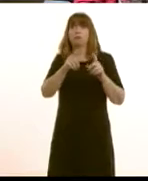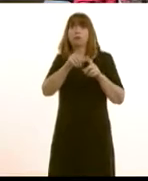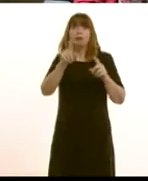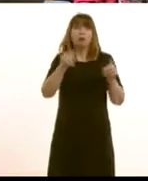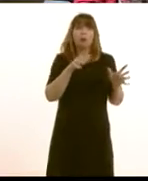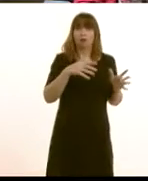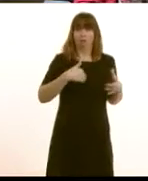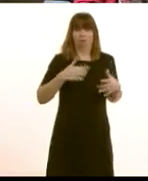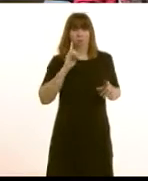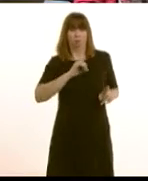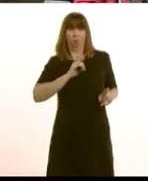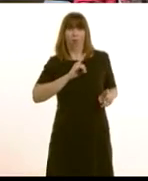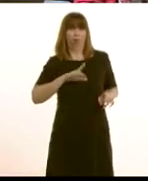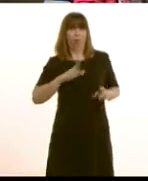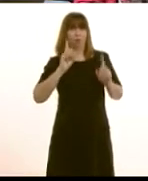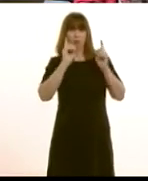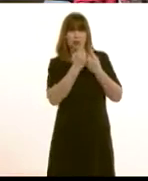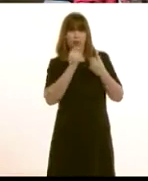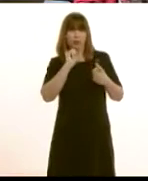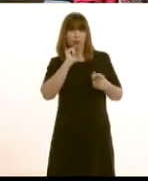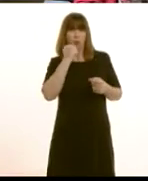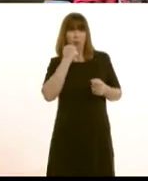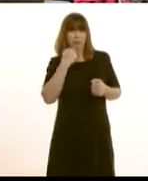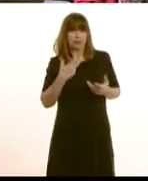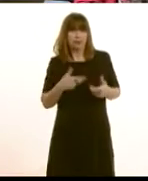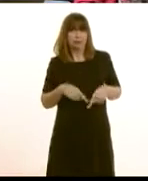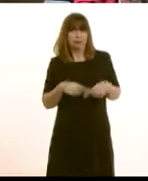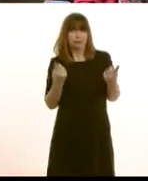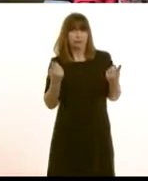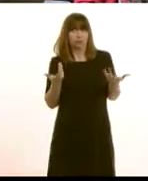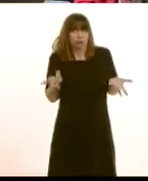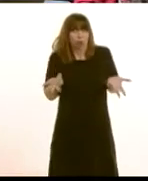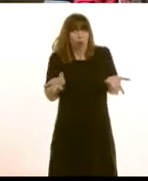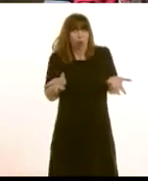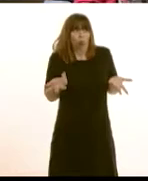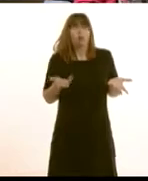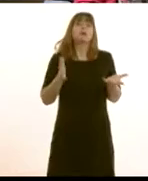I fail to see why universities should be treated differently. That said, we will listen to